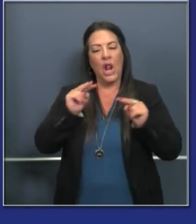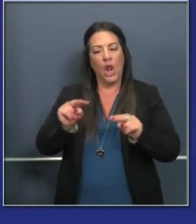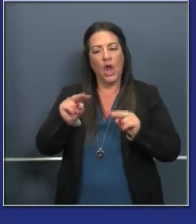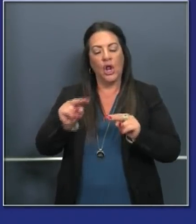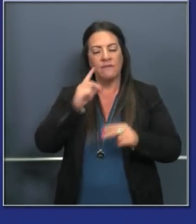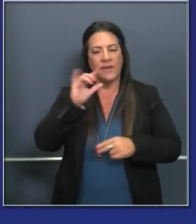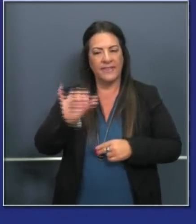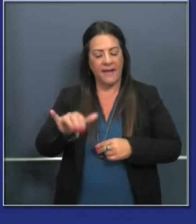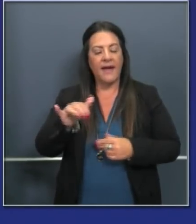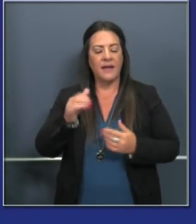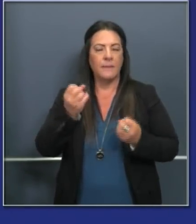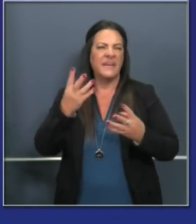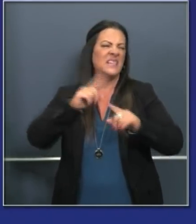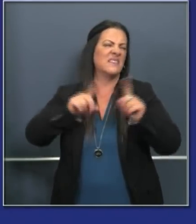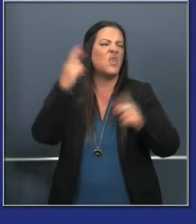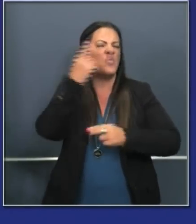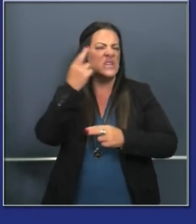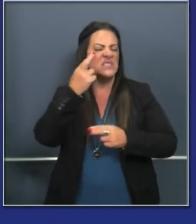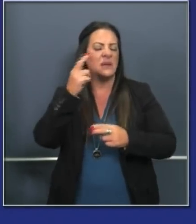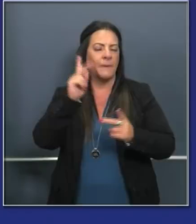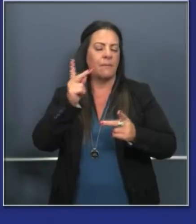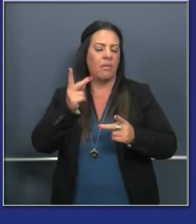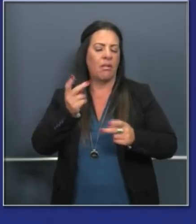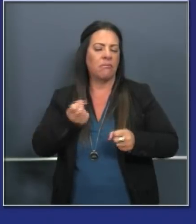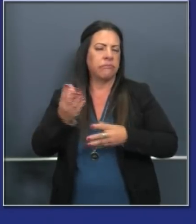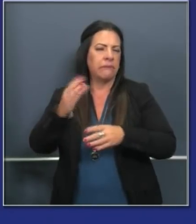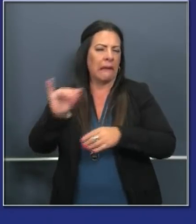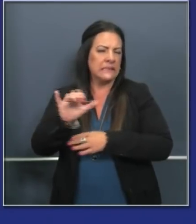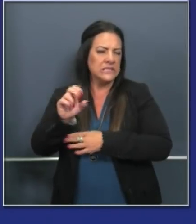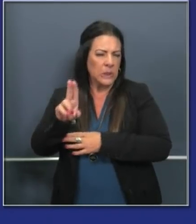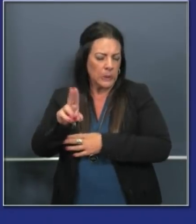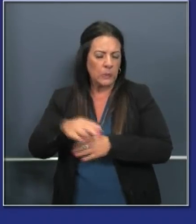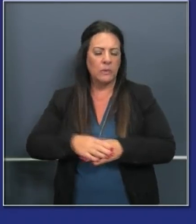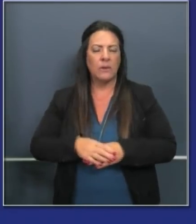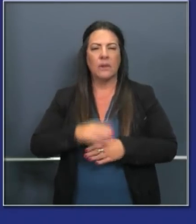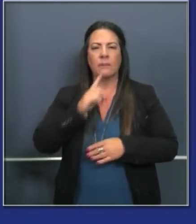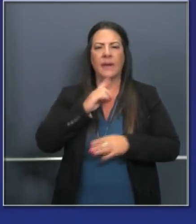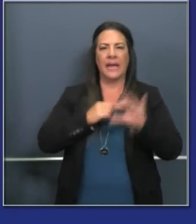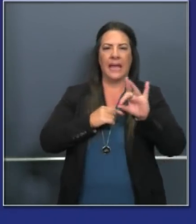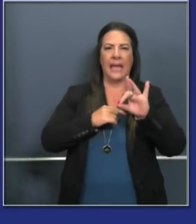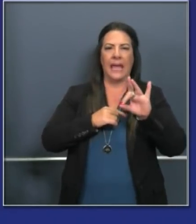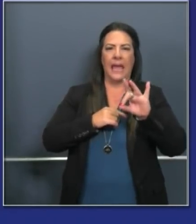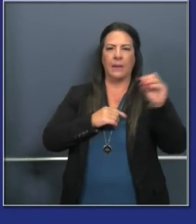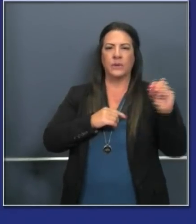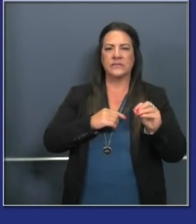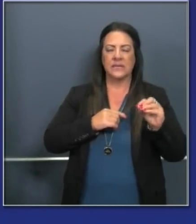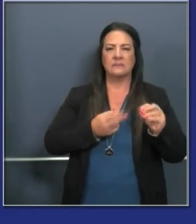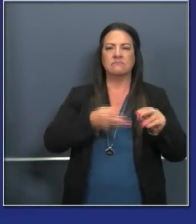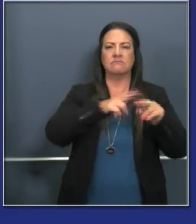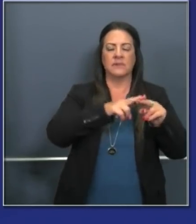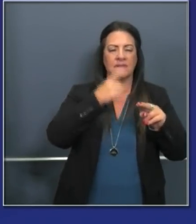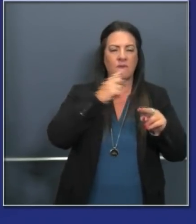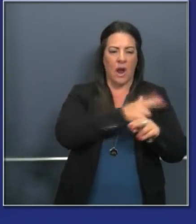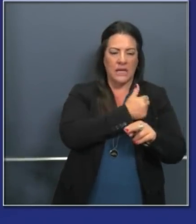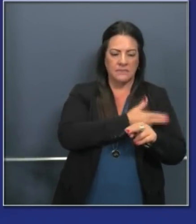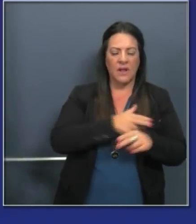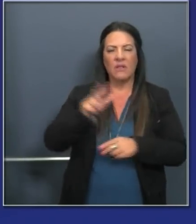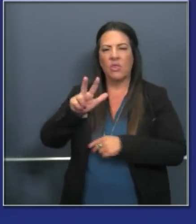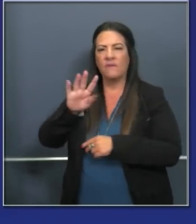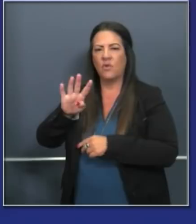BASED UPON THE ENTIRE HOSPITAL SYSTEM IN THE AVAILABILITY OF ISIS FOR PATIENTS. THAT COME INTO THE ICE USE FOR MULTIPLE DIFFERENT REASONS AGAIN.